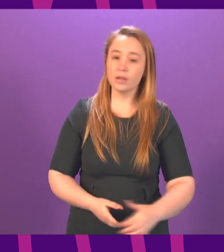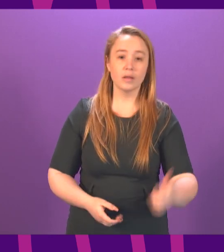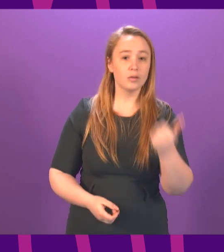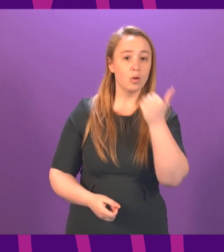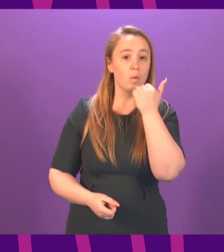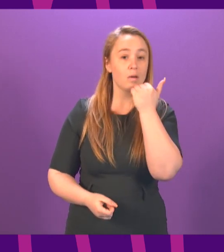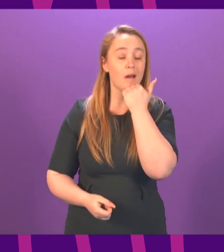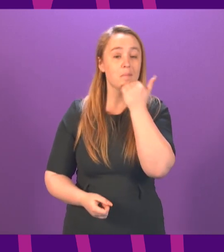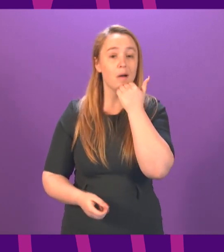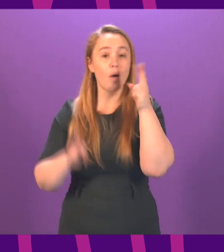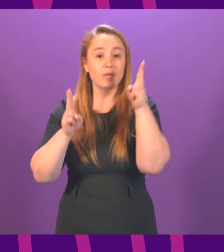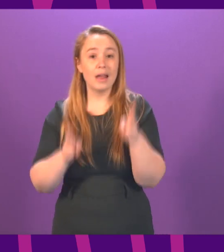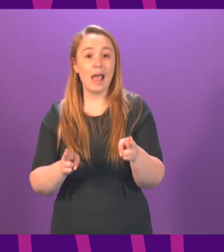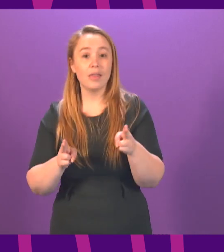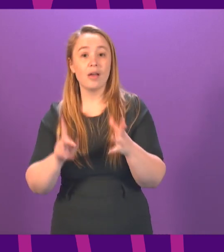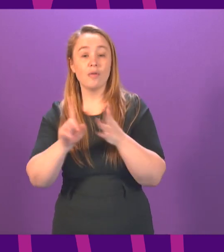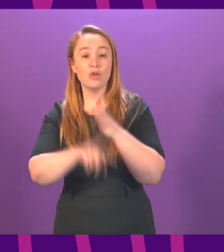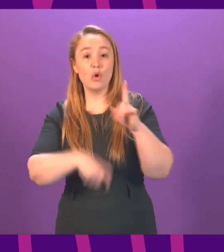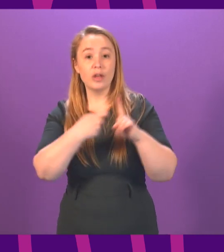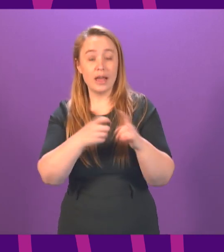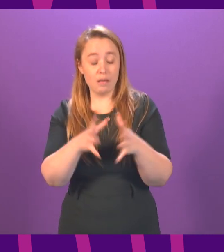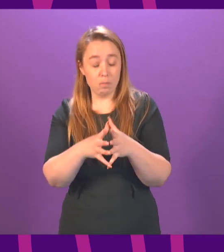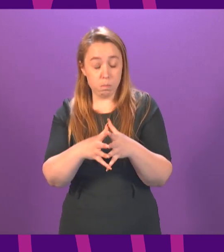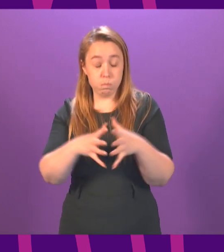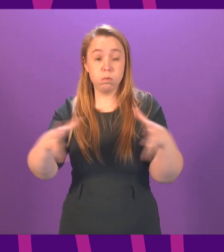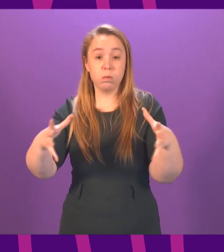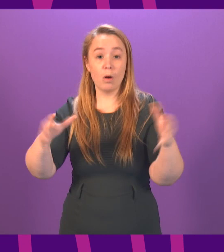from Covid in the United Kingdom reached the grim milestone of 100,000. We have